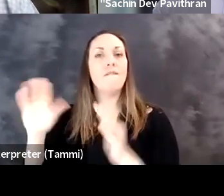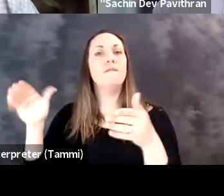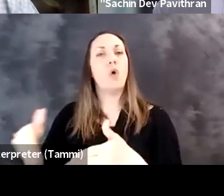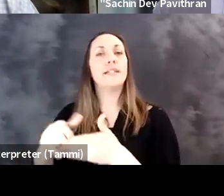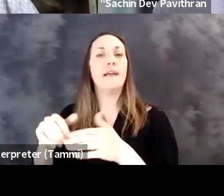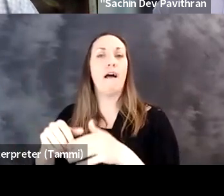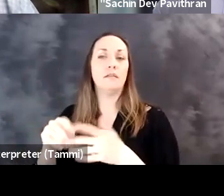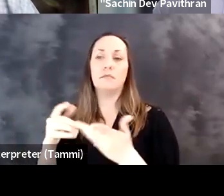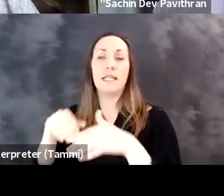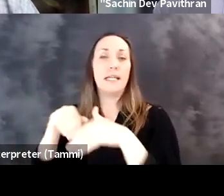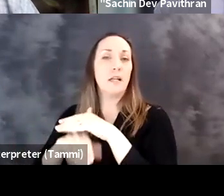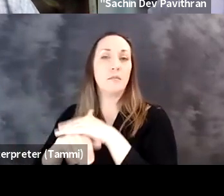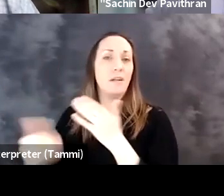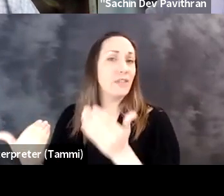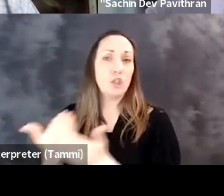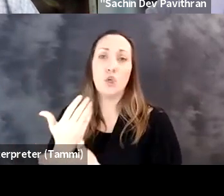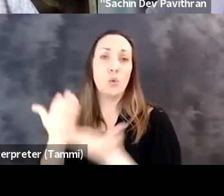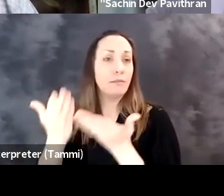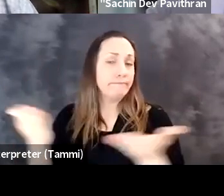XRaccess.org, which is a dedicated